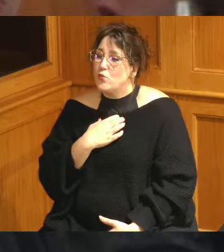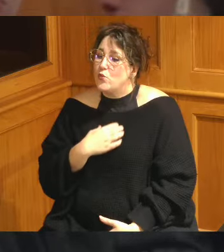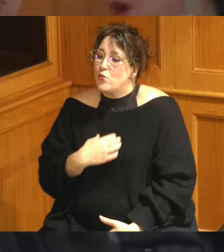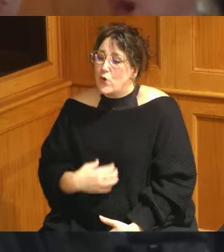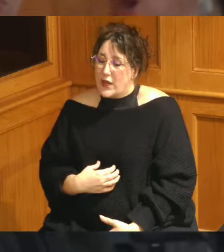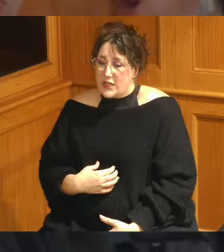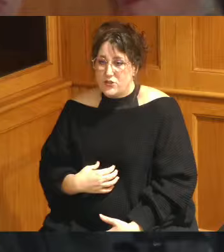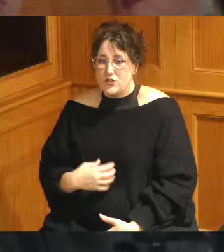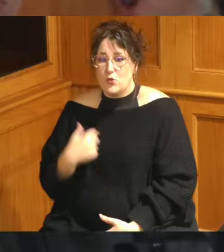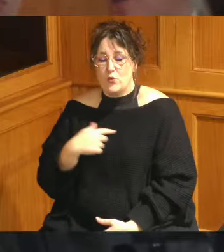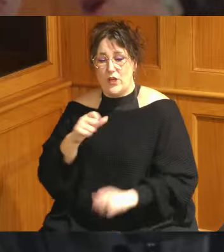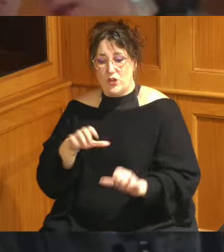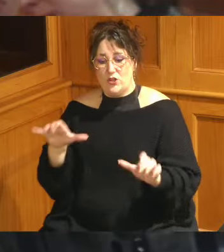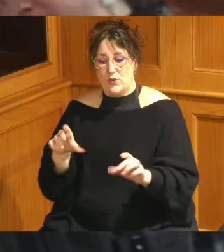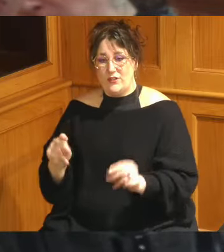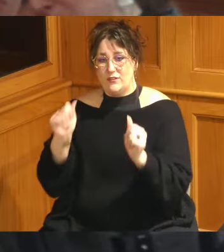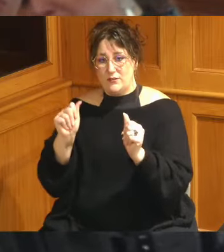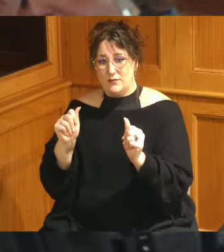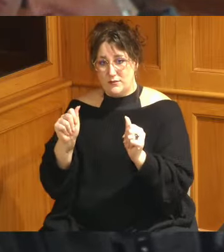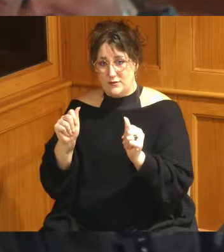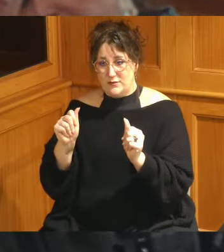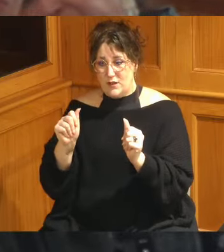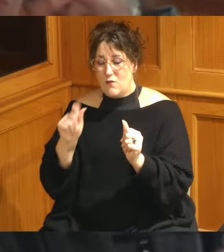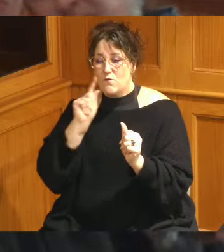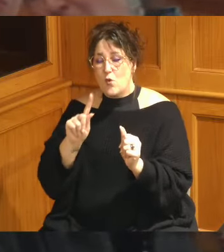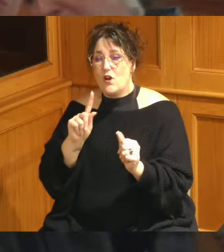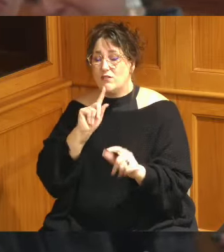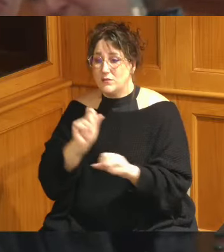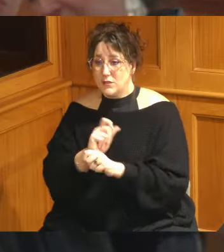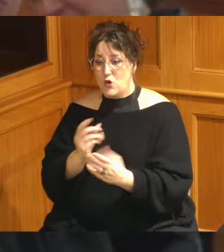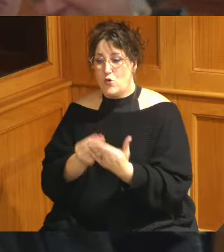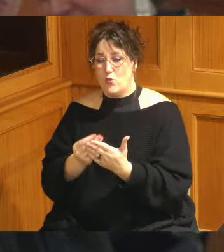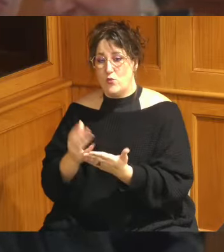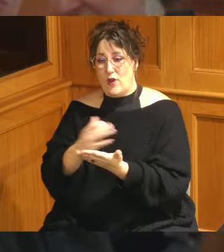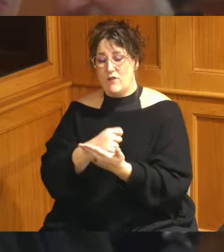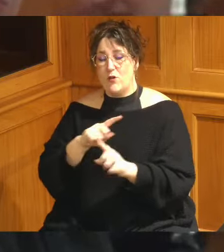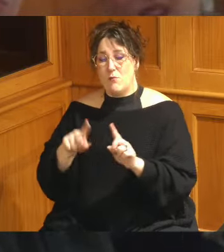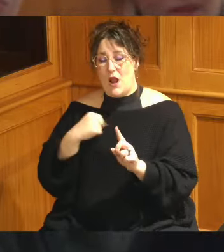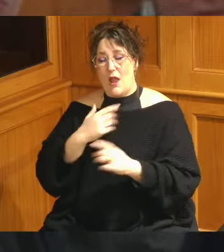and faster, got us to actual revenue, but I appreciate it being on your by leave agenda. Thank